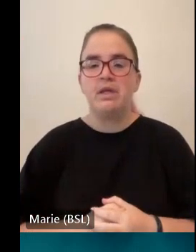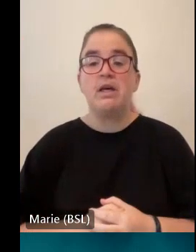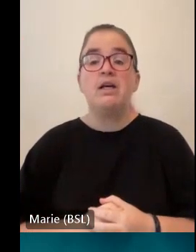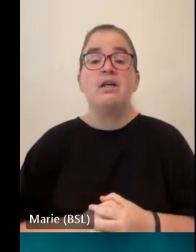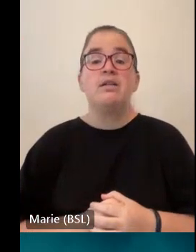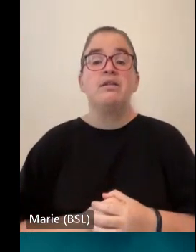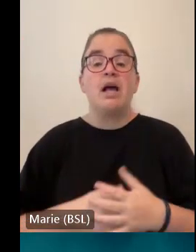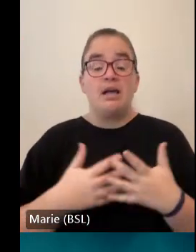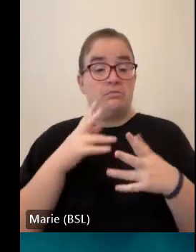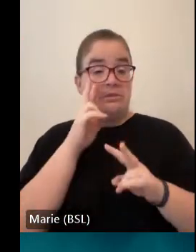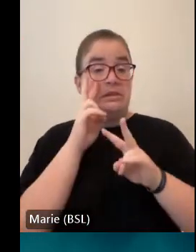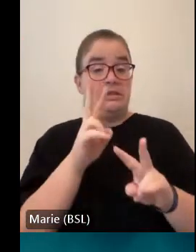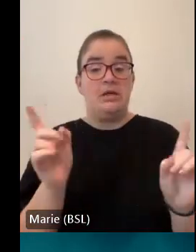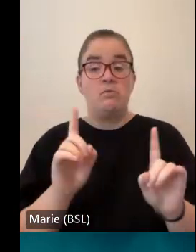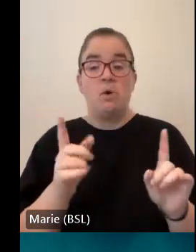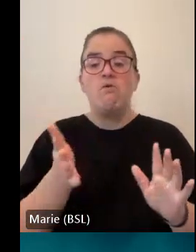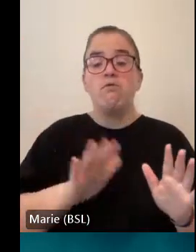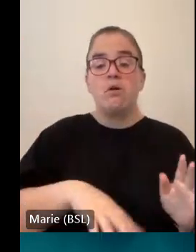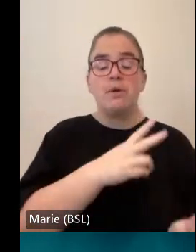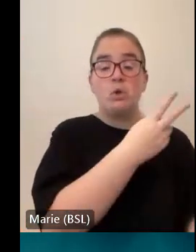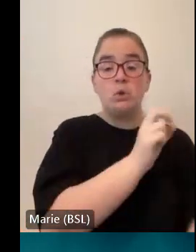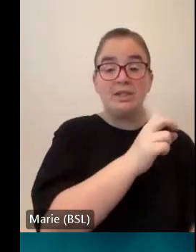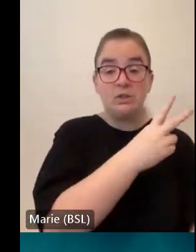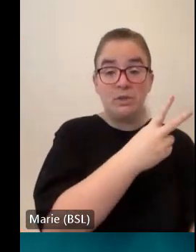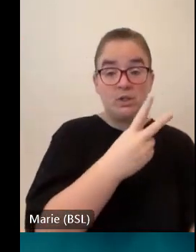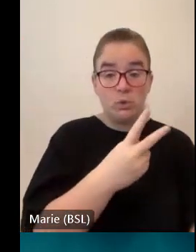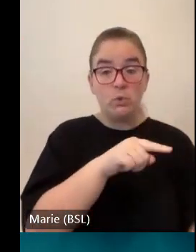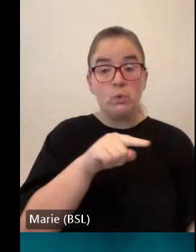And what we've seen now is 142022 and 2023.